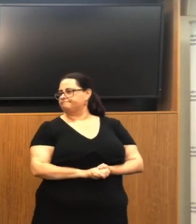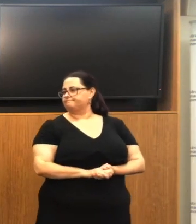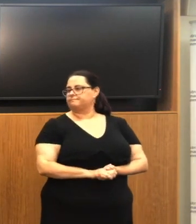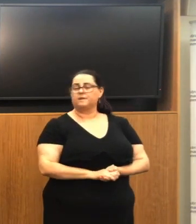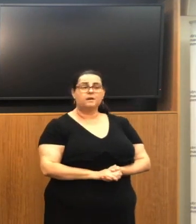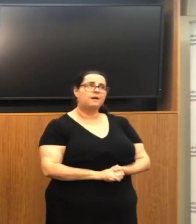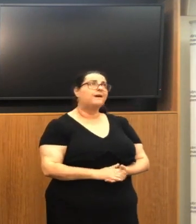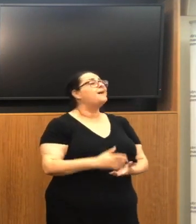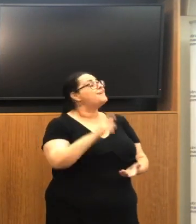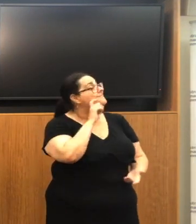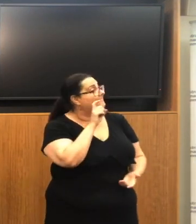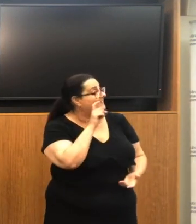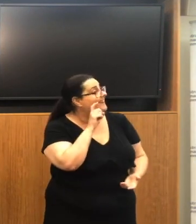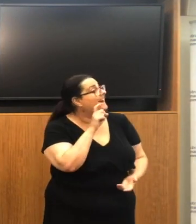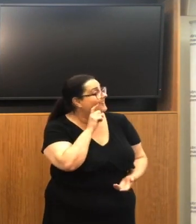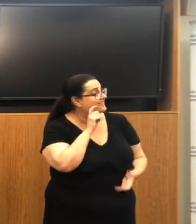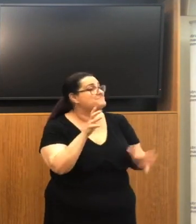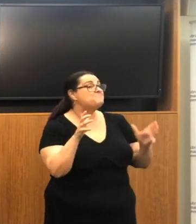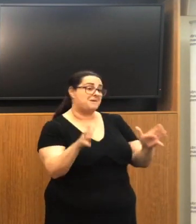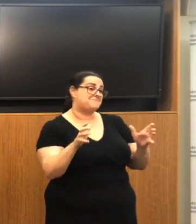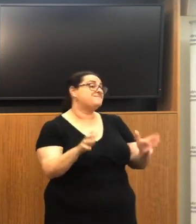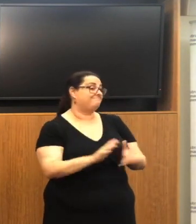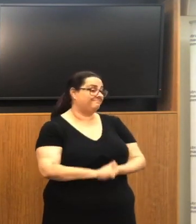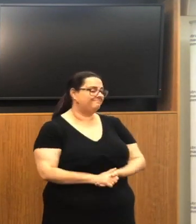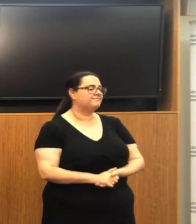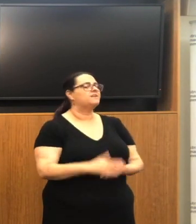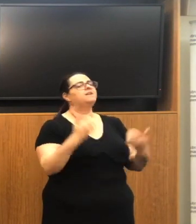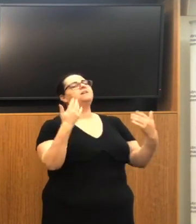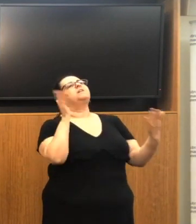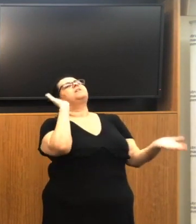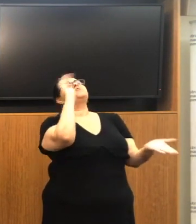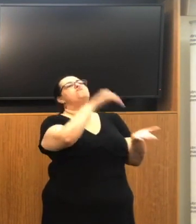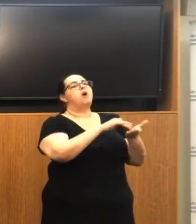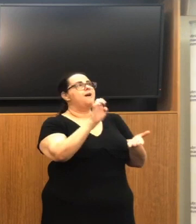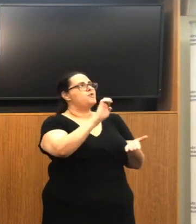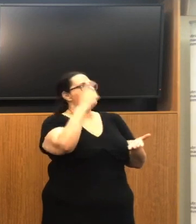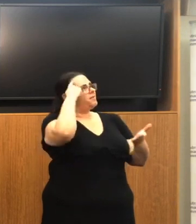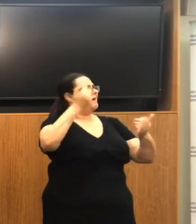It was funny, great. So, you're arrive in Europe and you think everything's